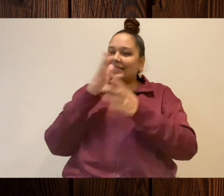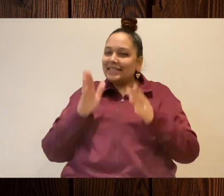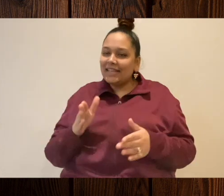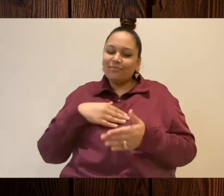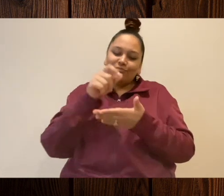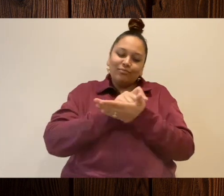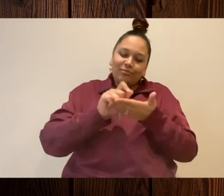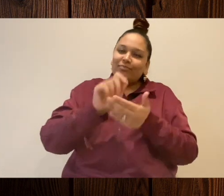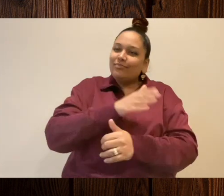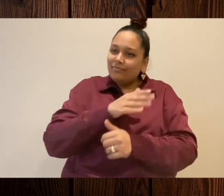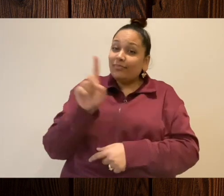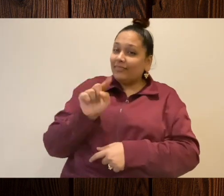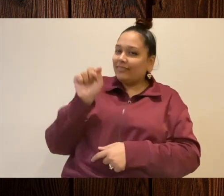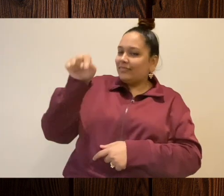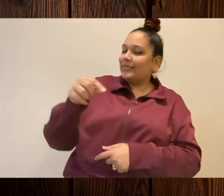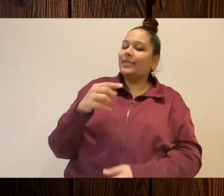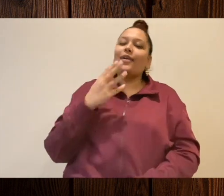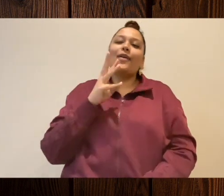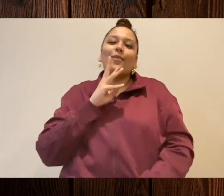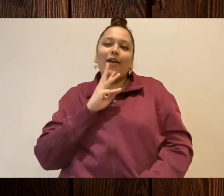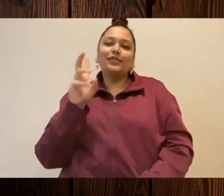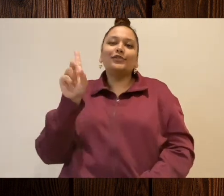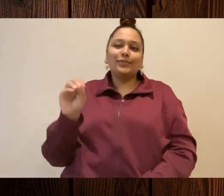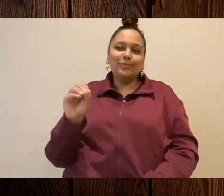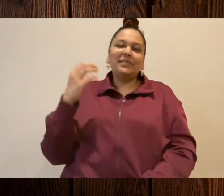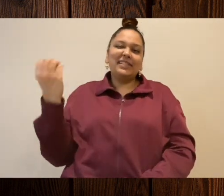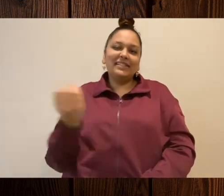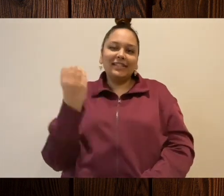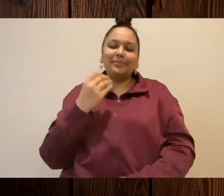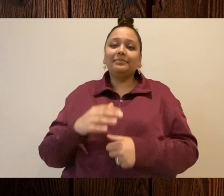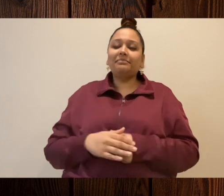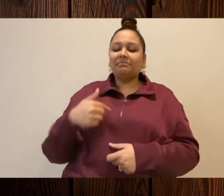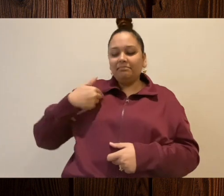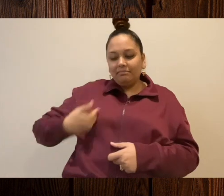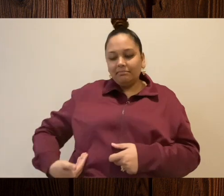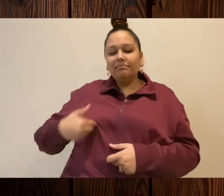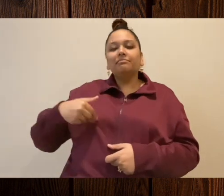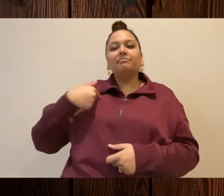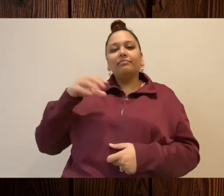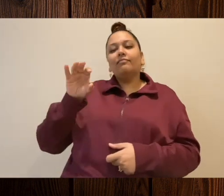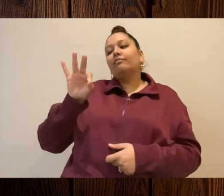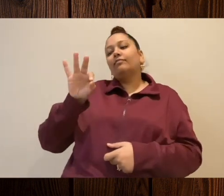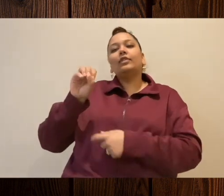songwriter based in Waterloo, Ontario. [new segment] I am folk because of